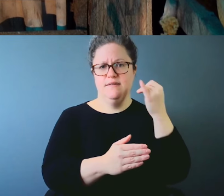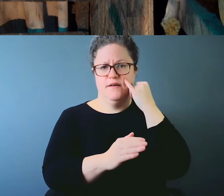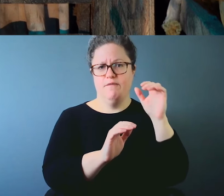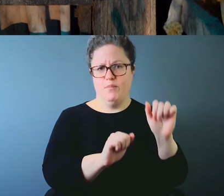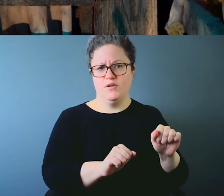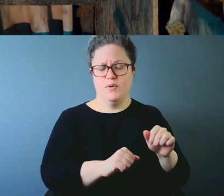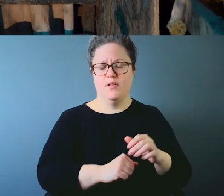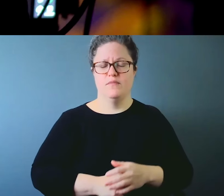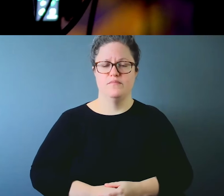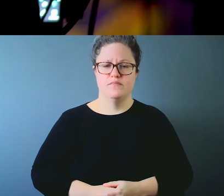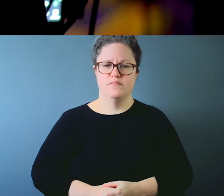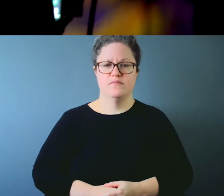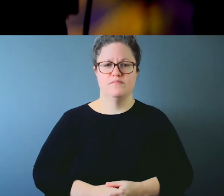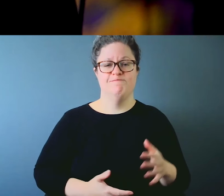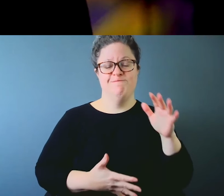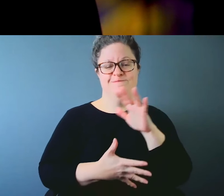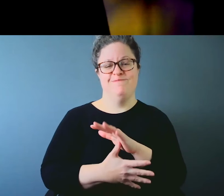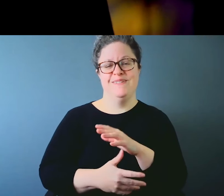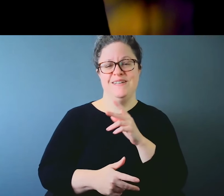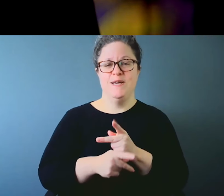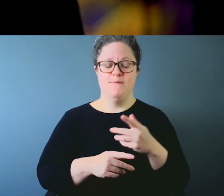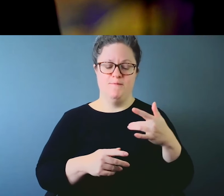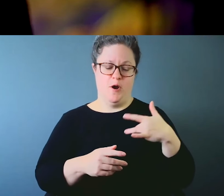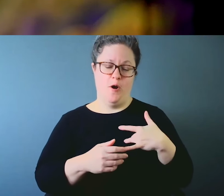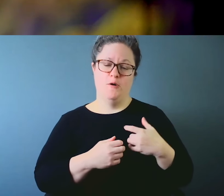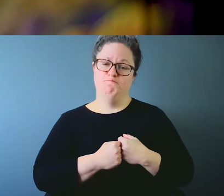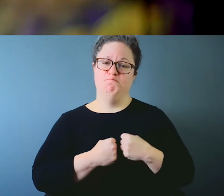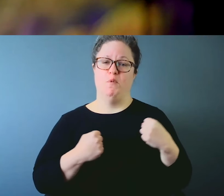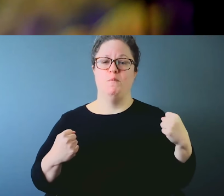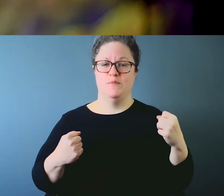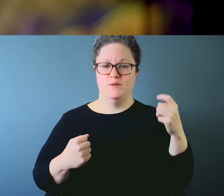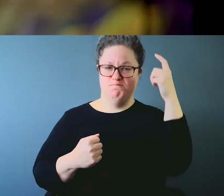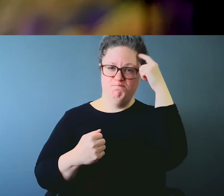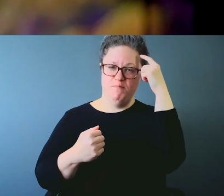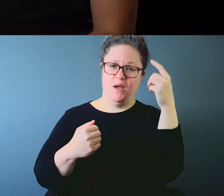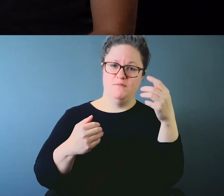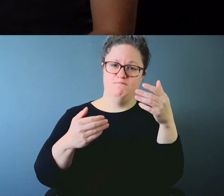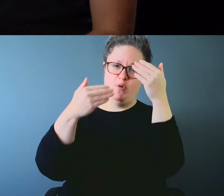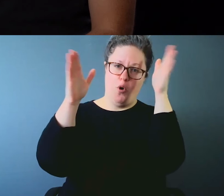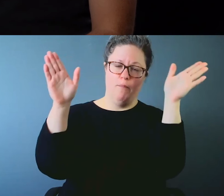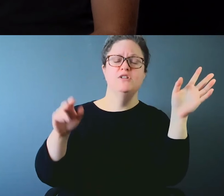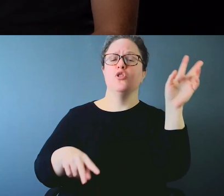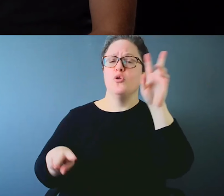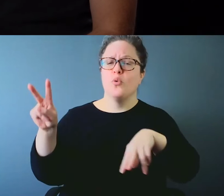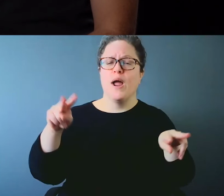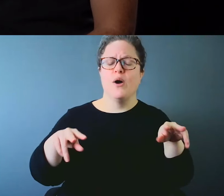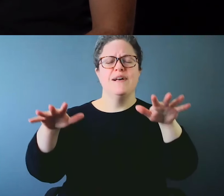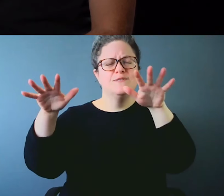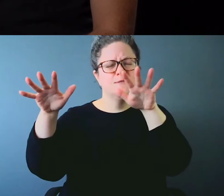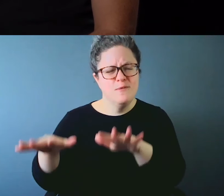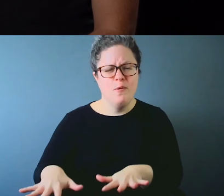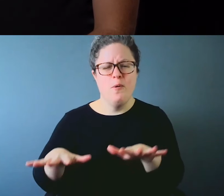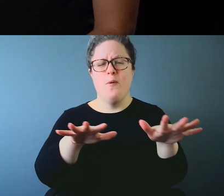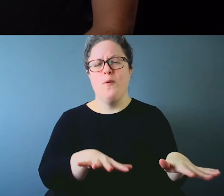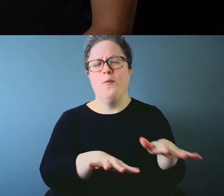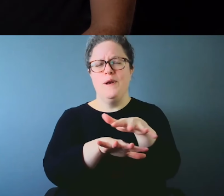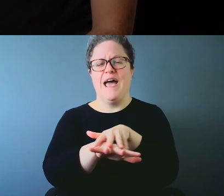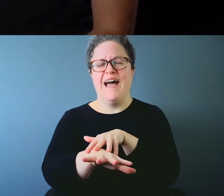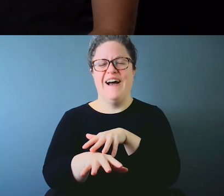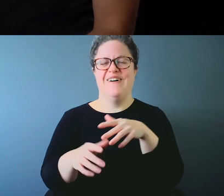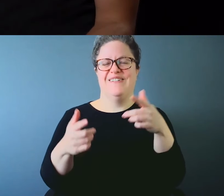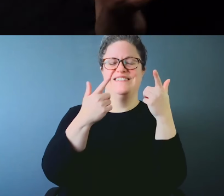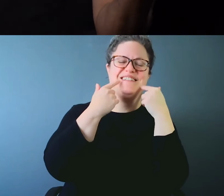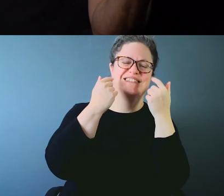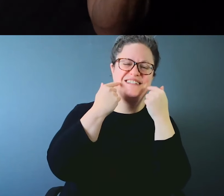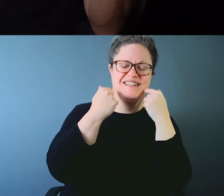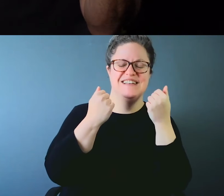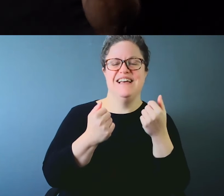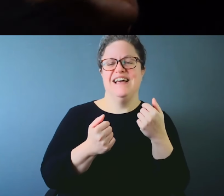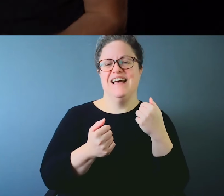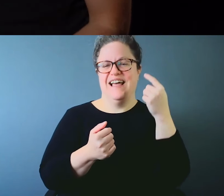Keep your mind and your heart open, man. Just look around and slow down, right? Which I think is a good advice,